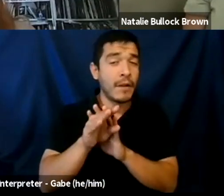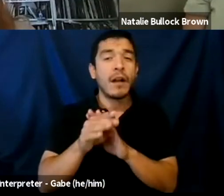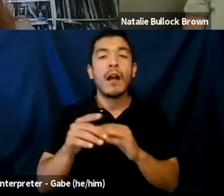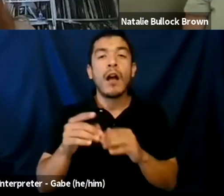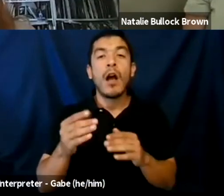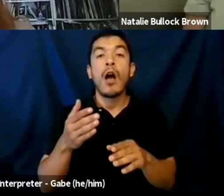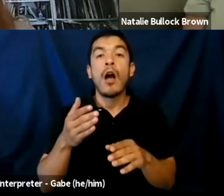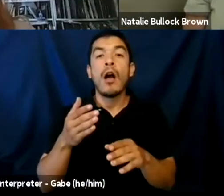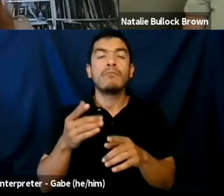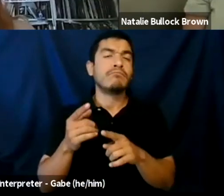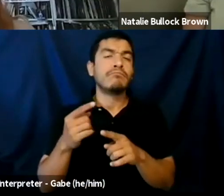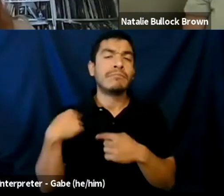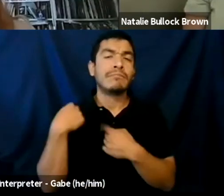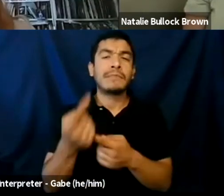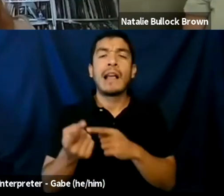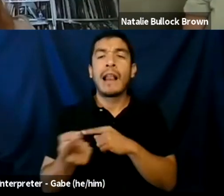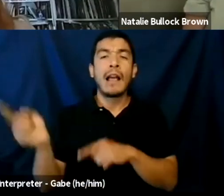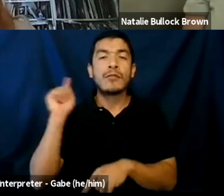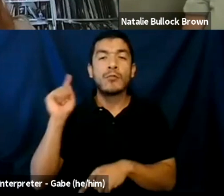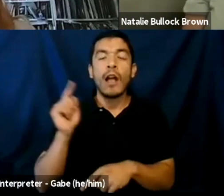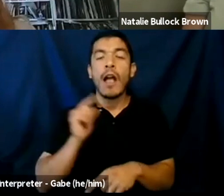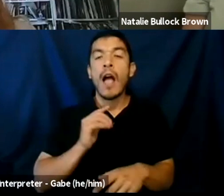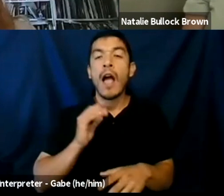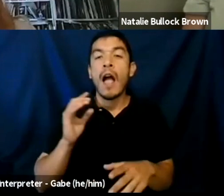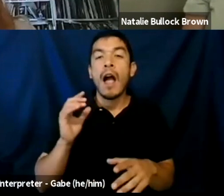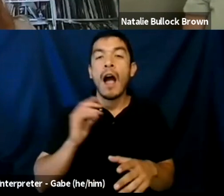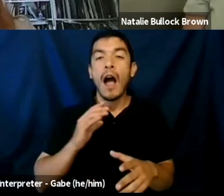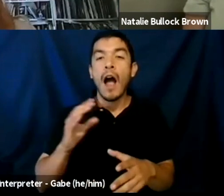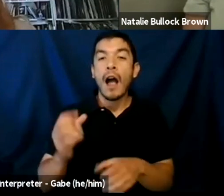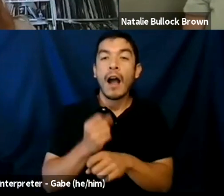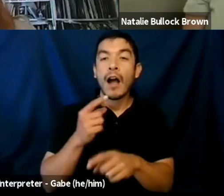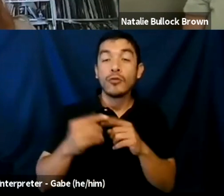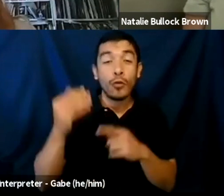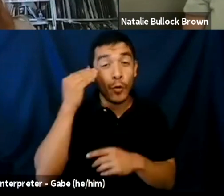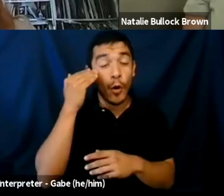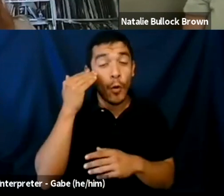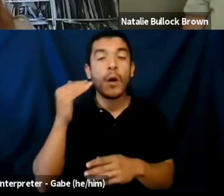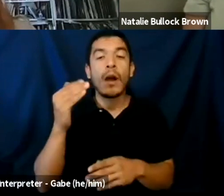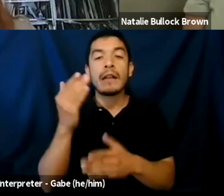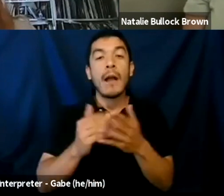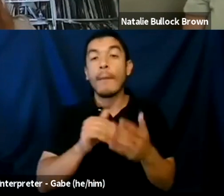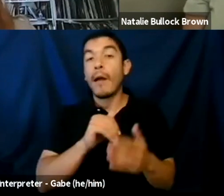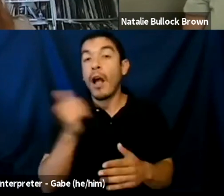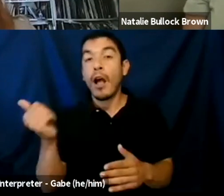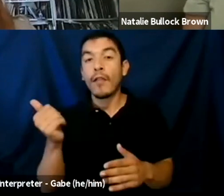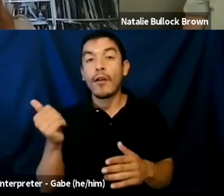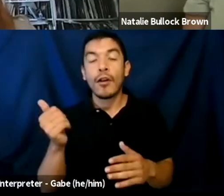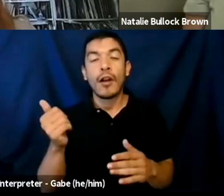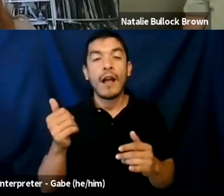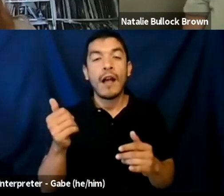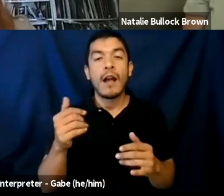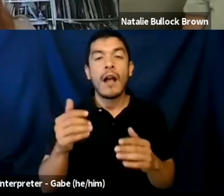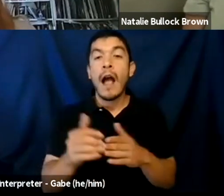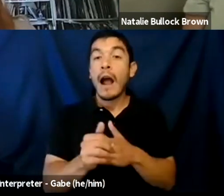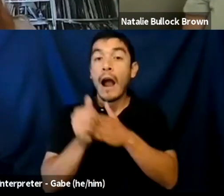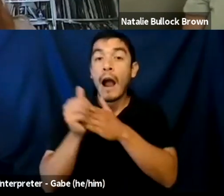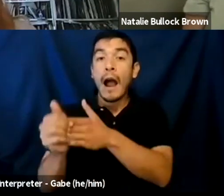I've gotten to know a couple of other sets of guidelines and standards that I think are really relevant